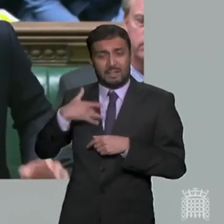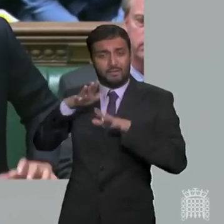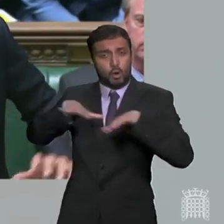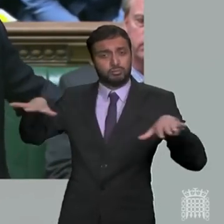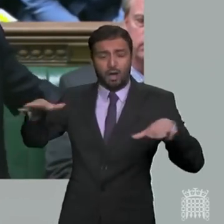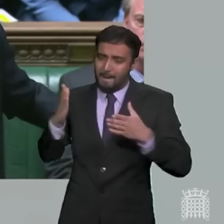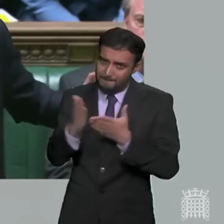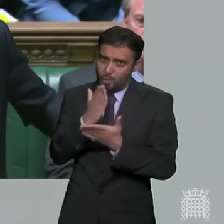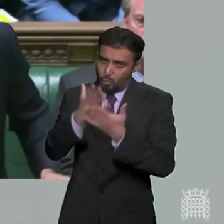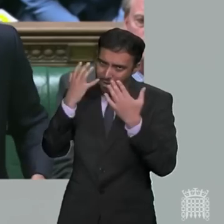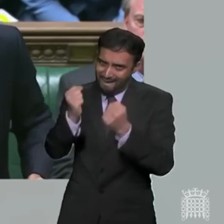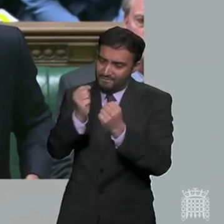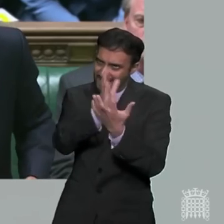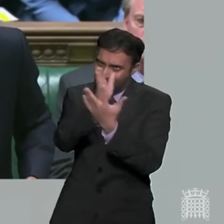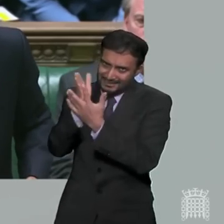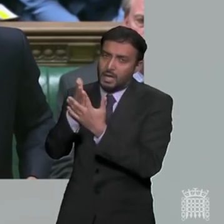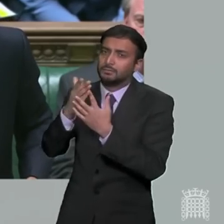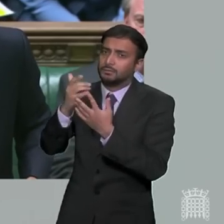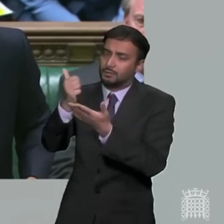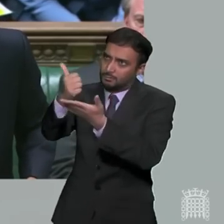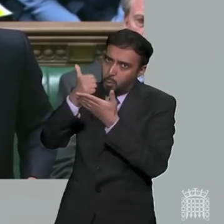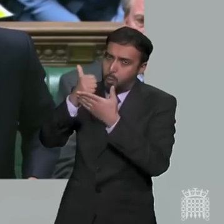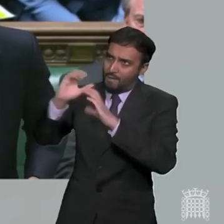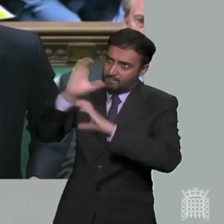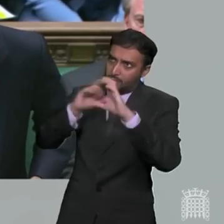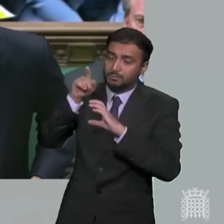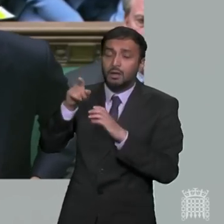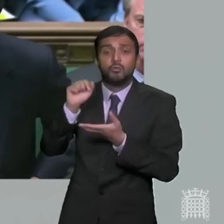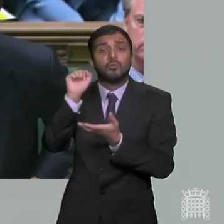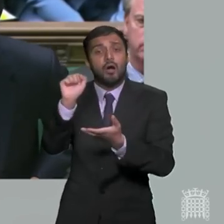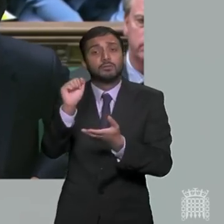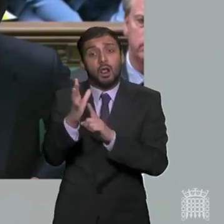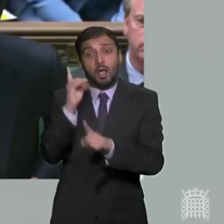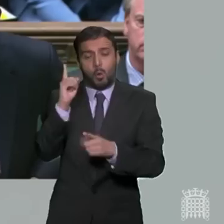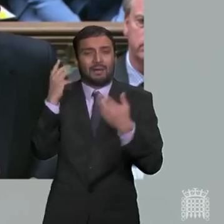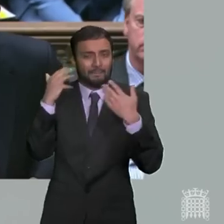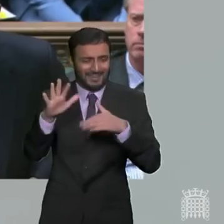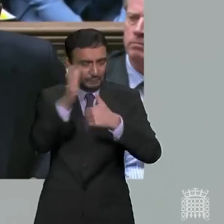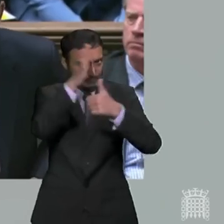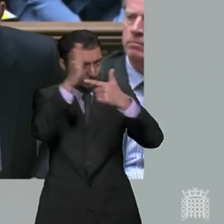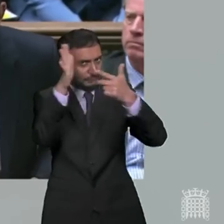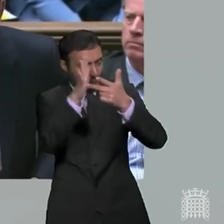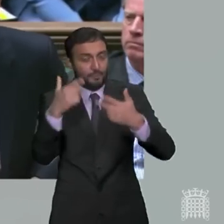This is something that the Chancellor prioritised in last week’s autumn statement, and I will ensure that we get the money out as quickly as possible. My hon.